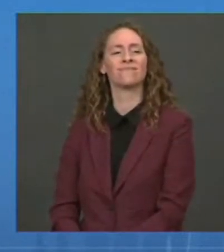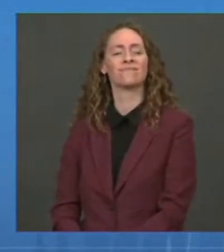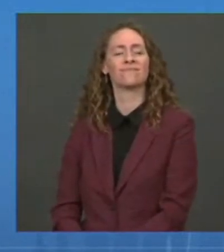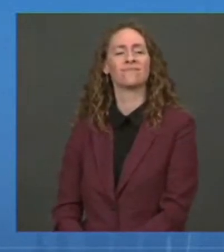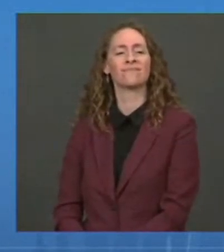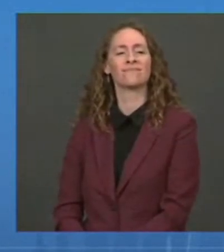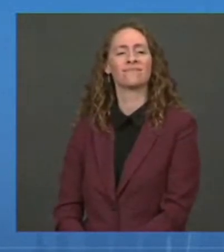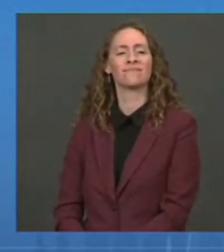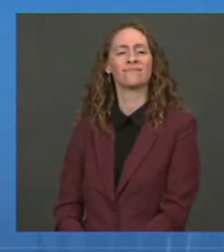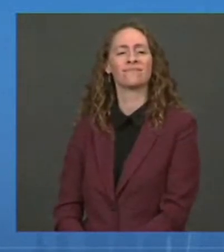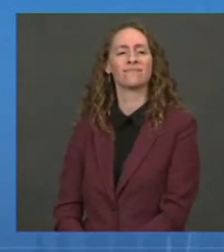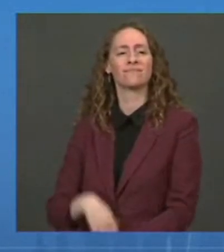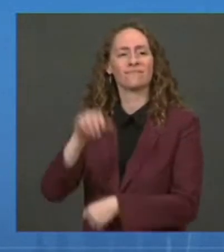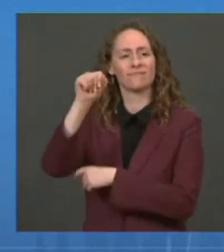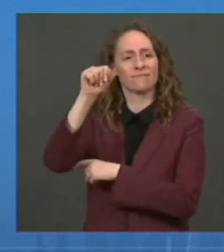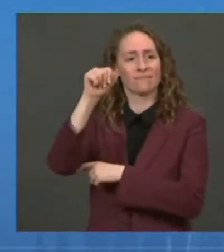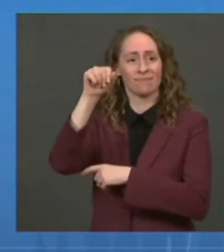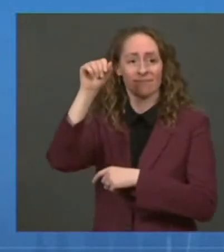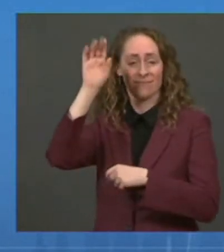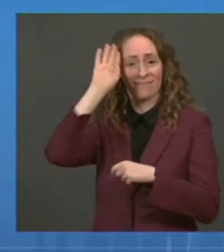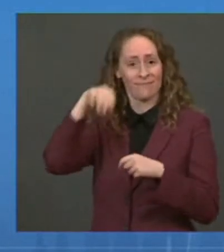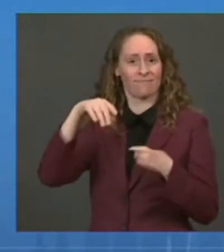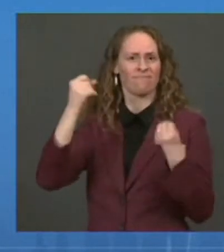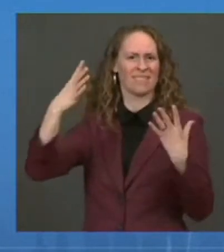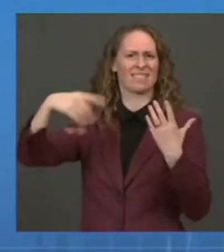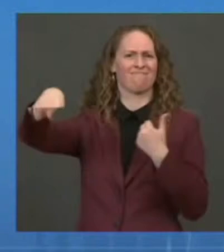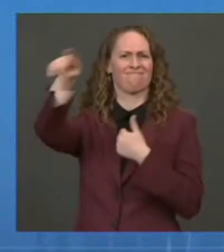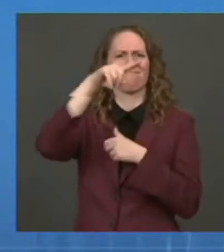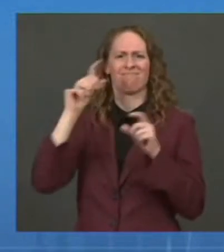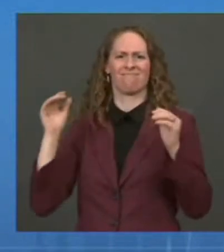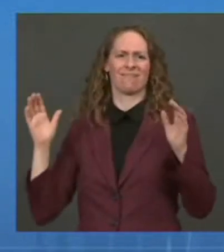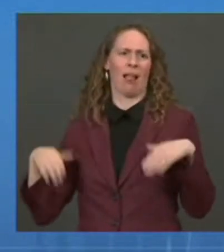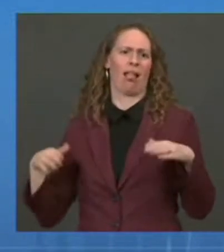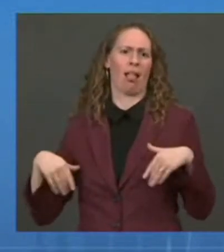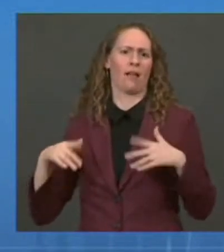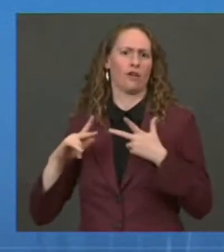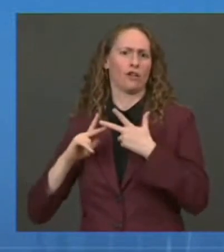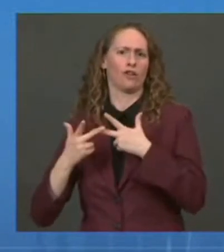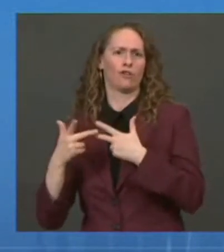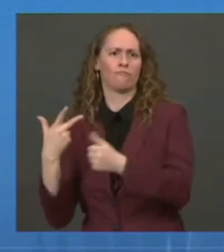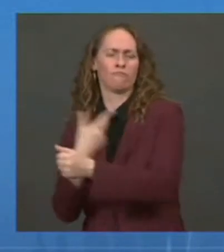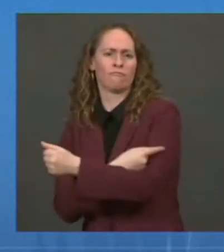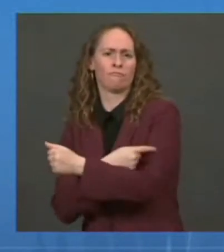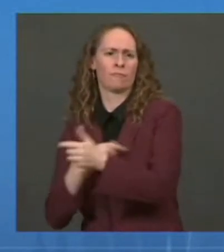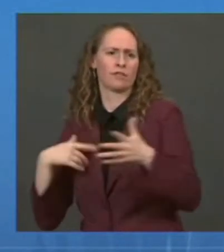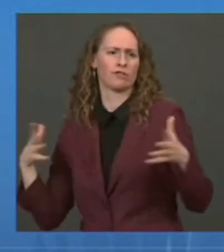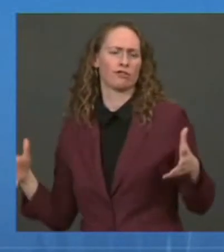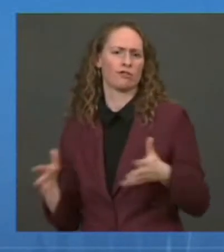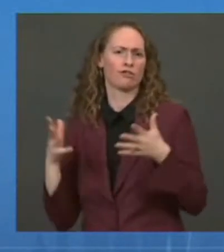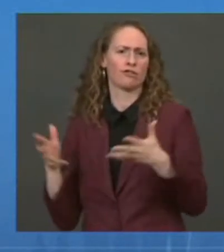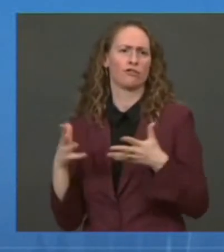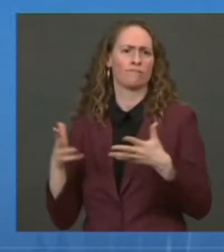MILLIONS OF AMERICANS MORE WHO NEED TO GET A BOOSTER SHOT AND SO AS WE THINK ABOUT THIS WE RECOGNIZE SEVERAL THINGS.